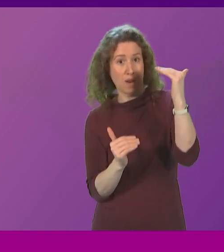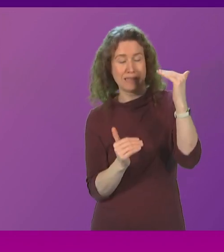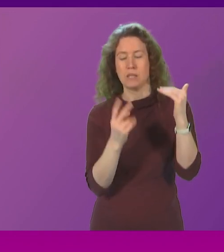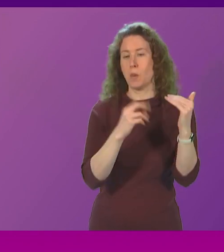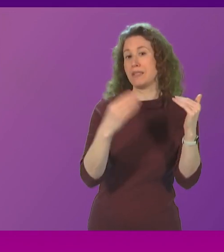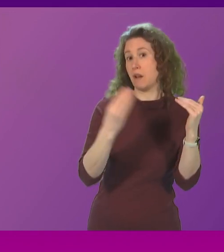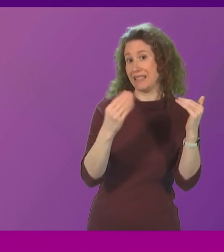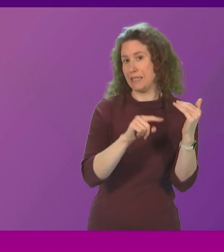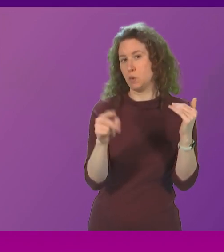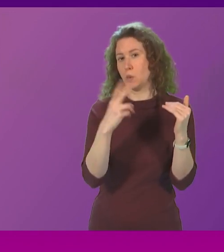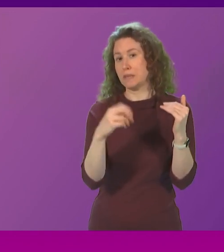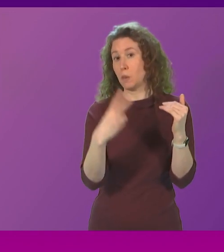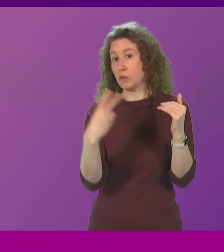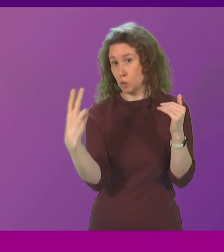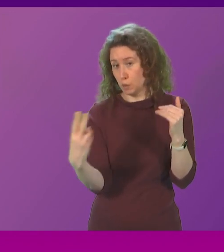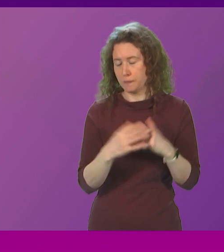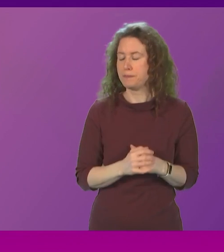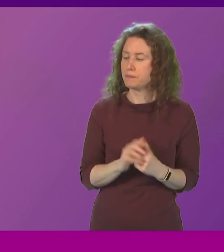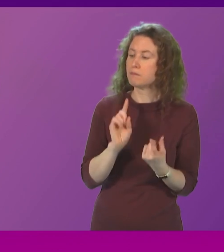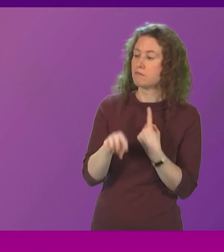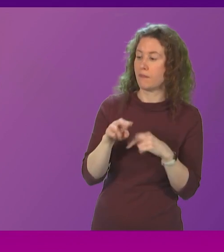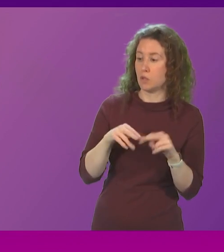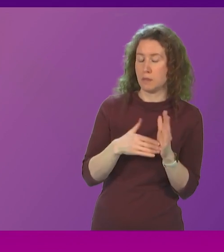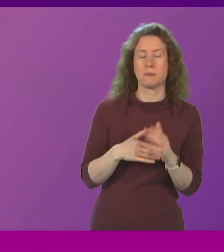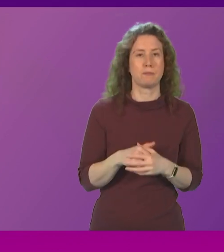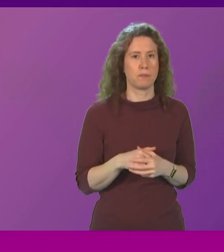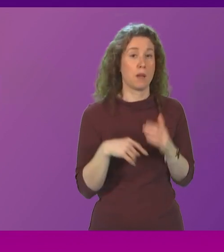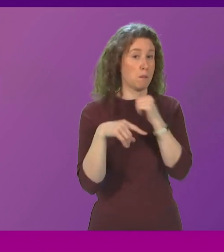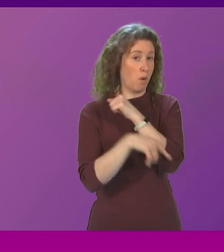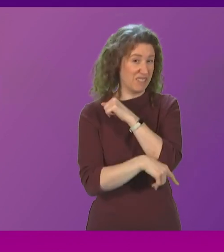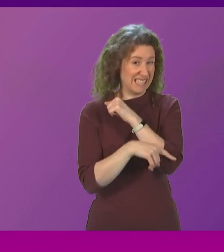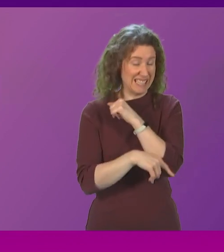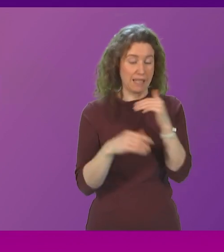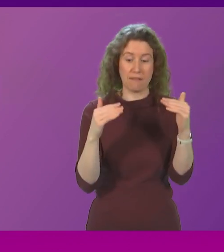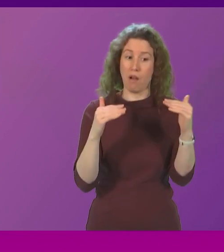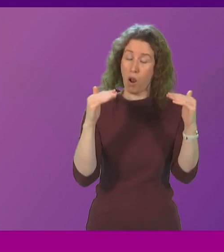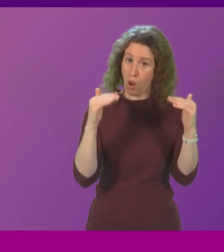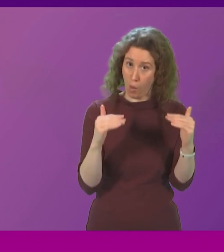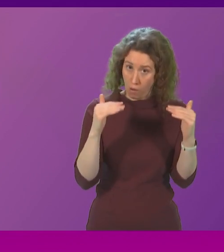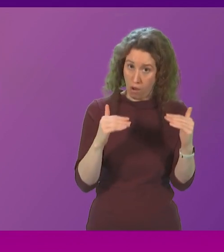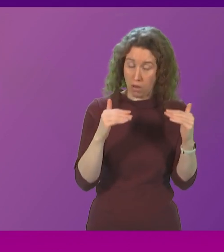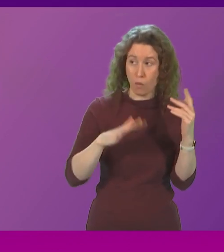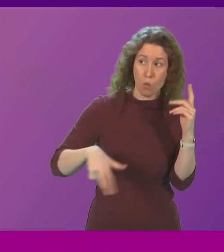For all individuals and for children, poverty levels are lower than the United Kingdom average,